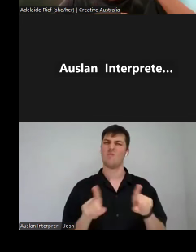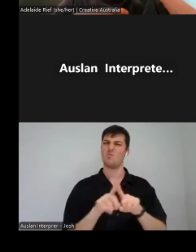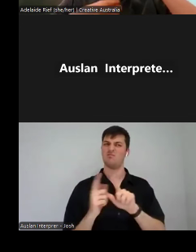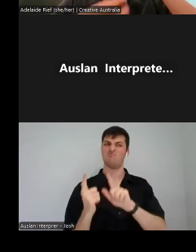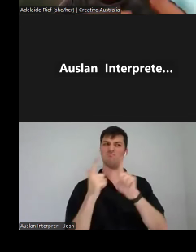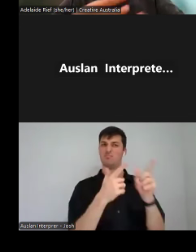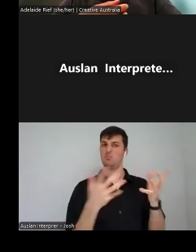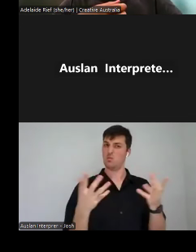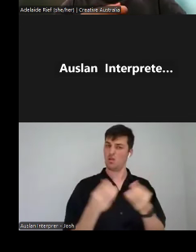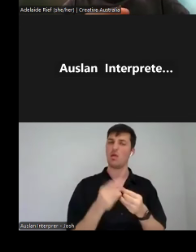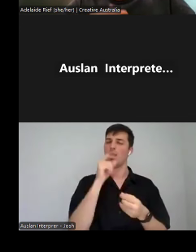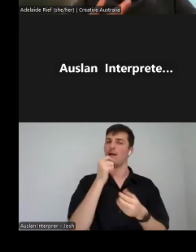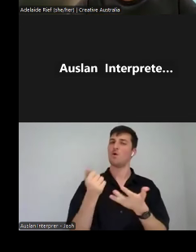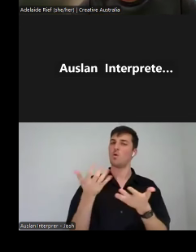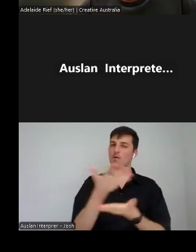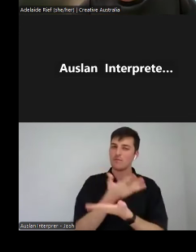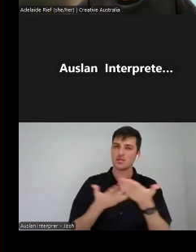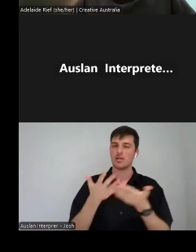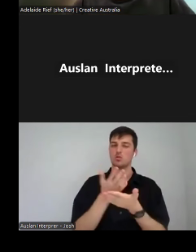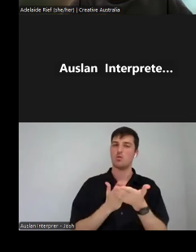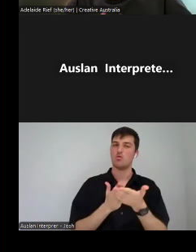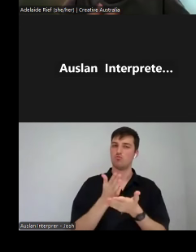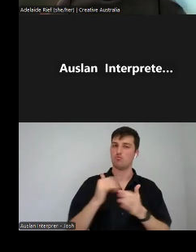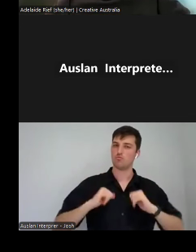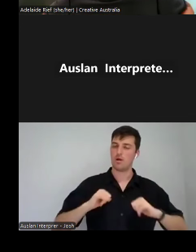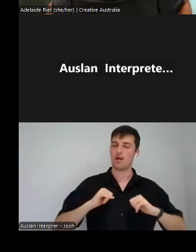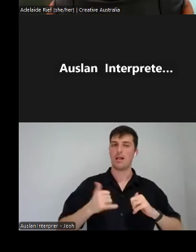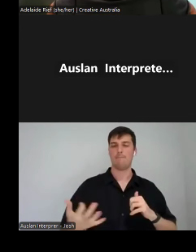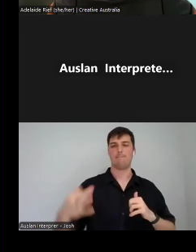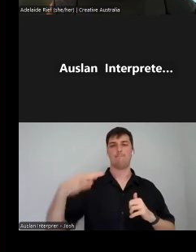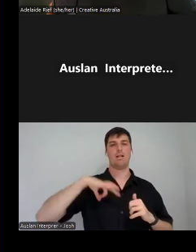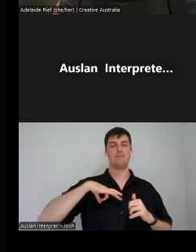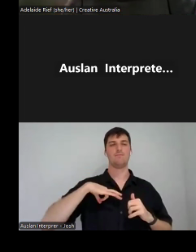Board as you go through the training and benefit from the expertise of your training provider as